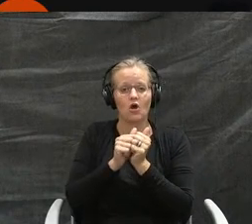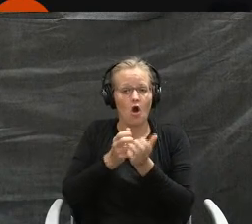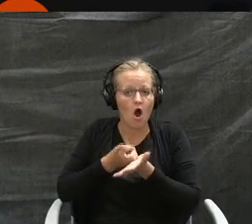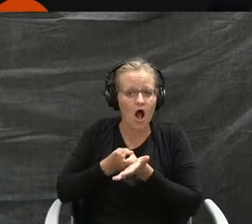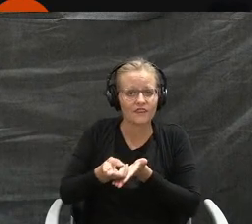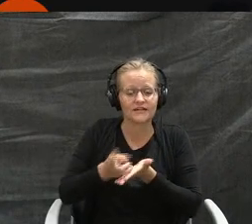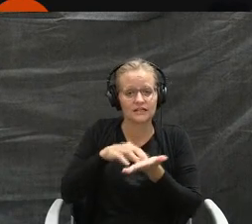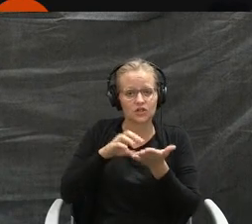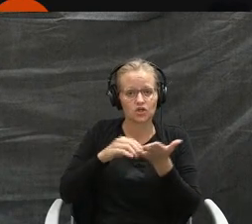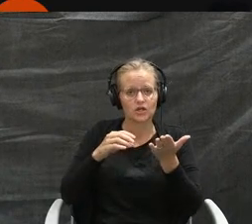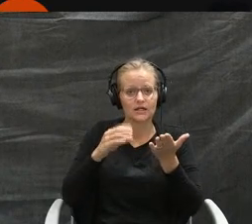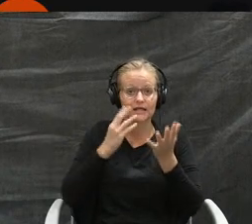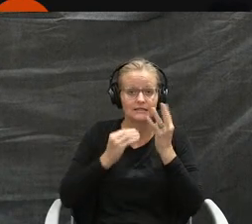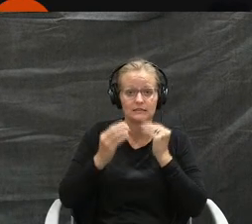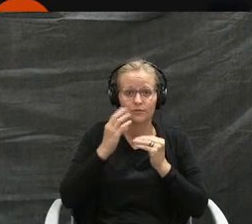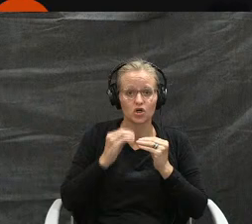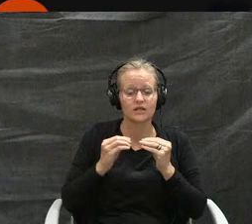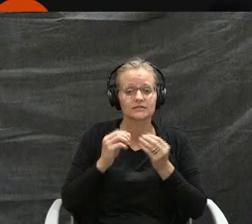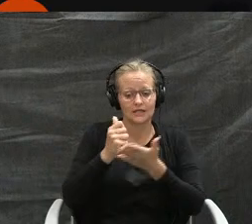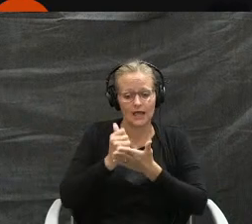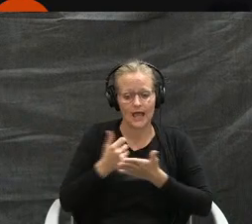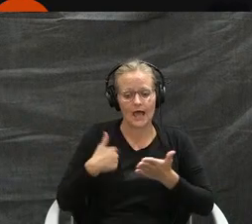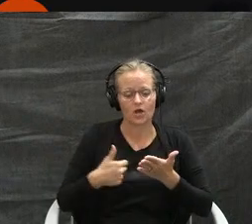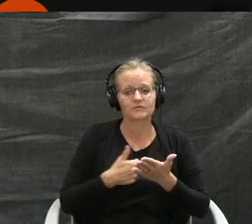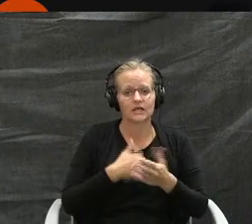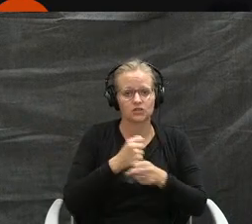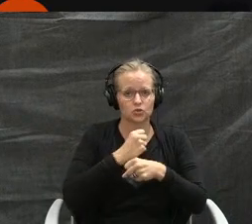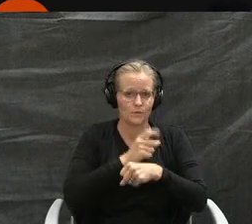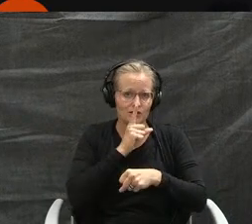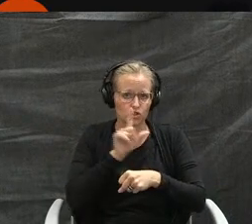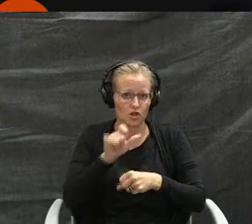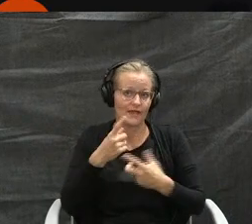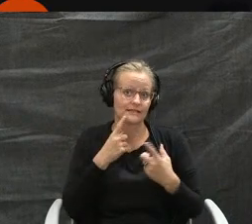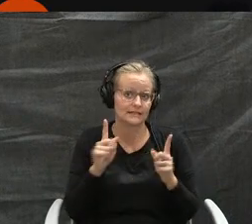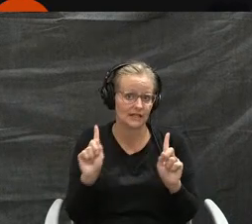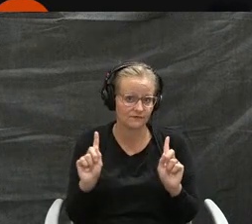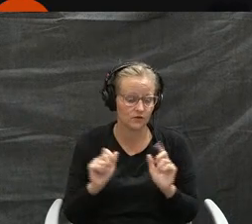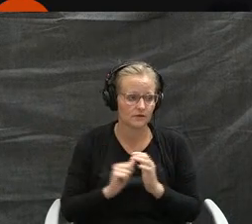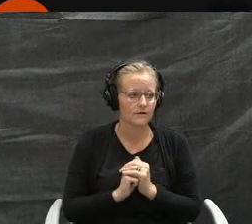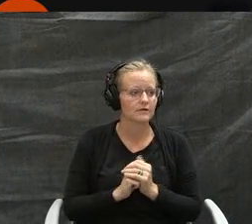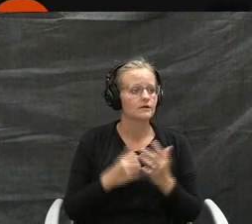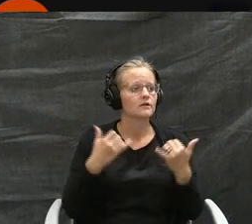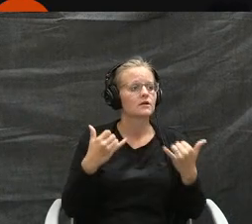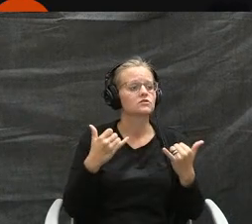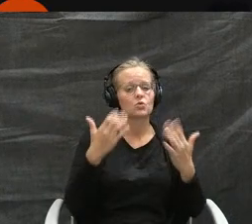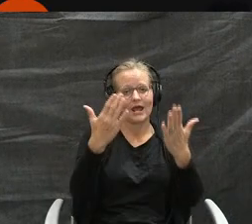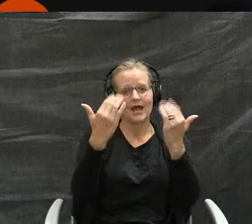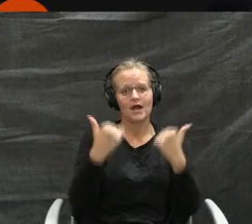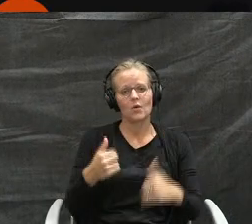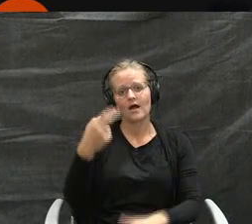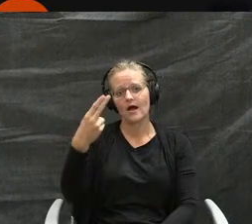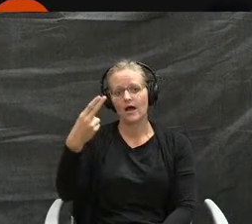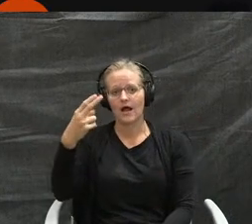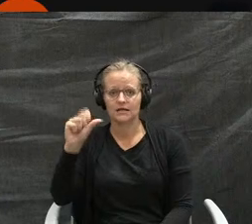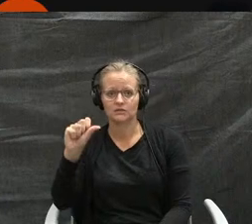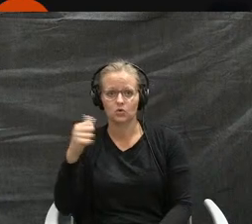we can help make that happen. And now make if we can go on to the high school. I'm going to